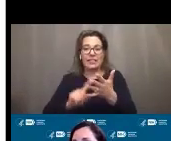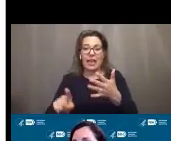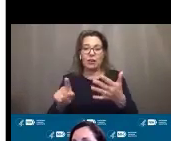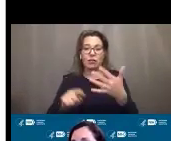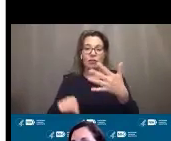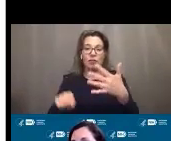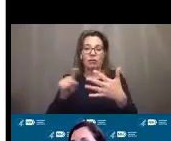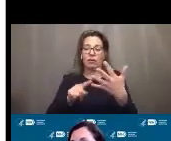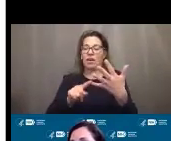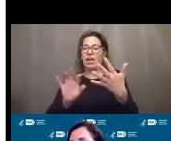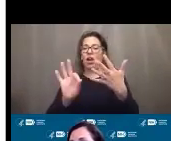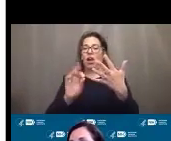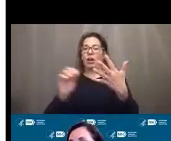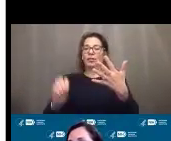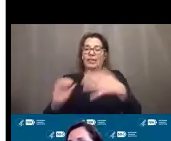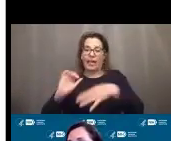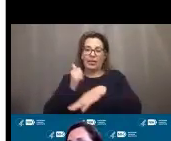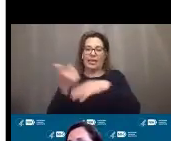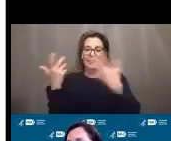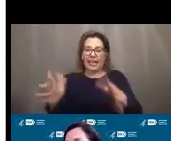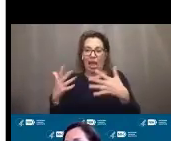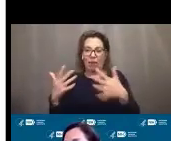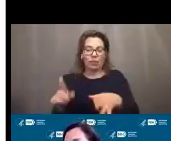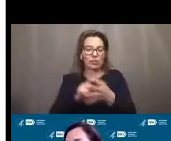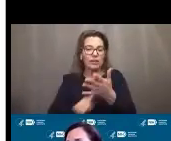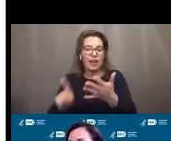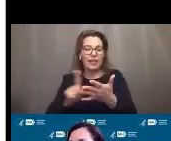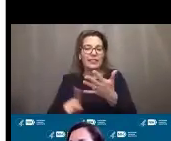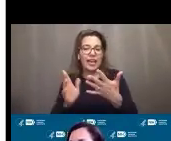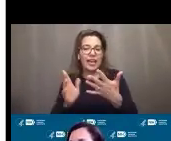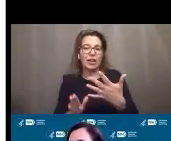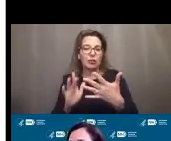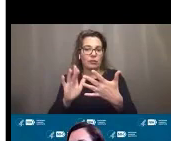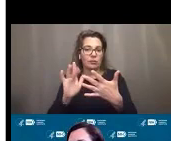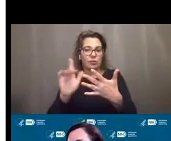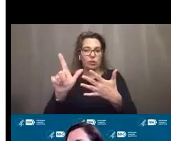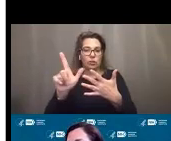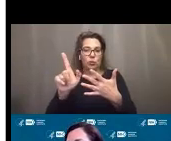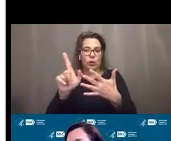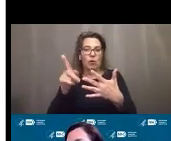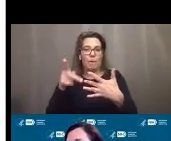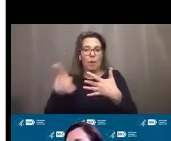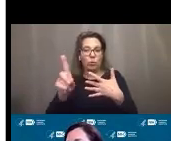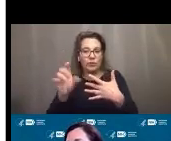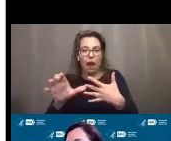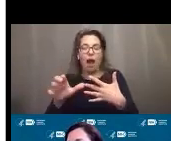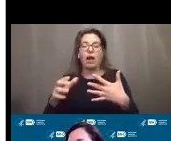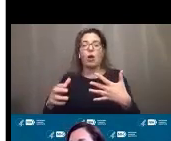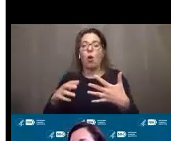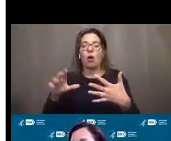So I do want to take a moment and allow you to respond. I see there's over 200 participants here today,